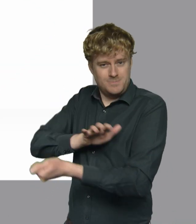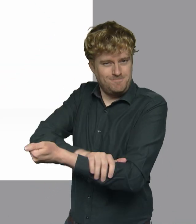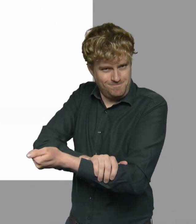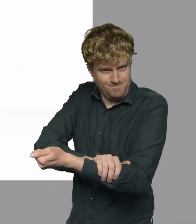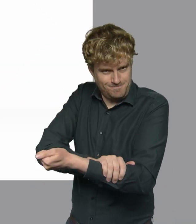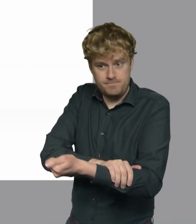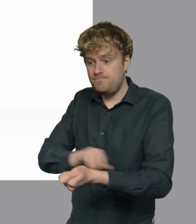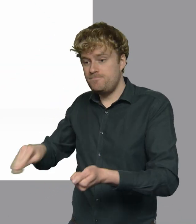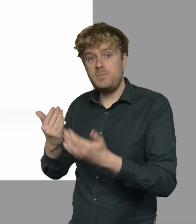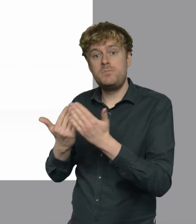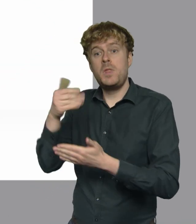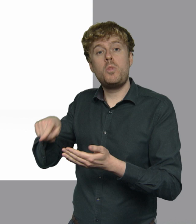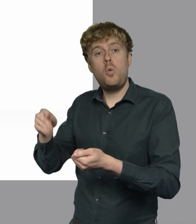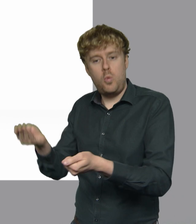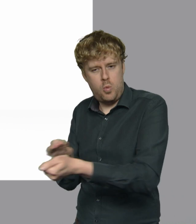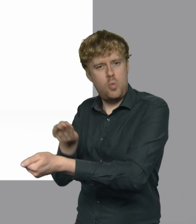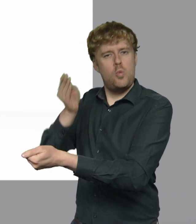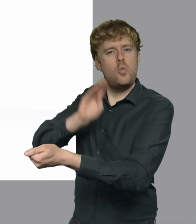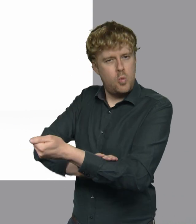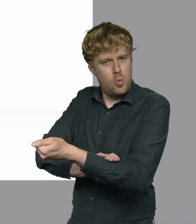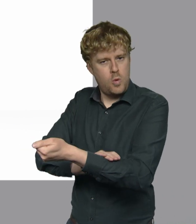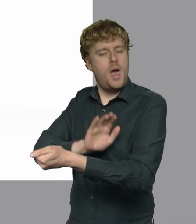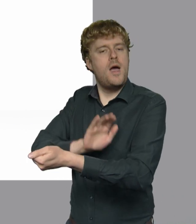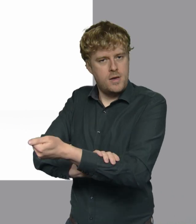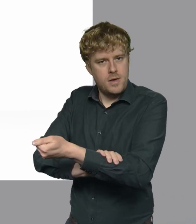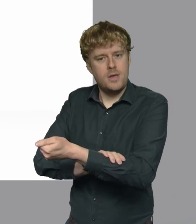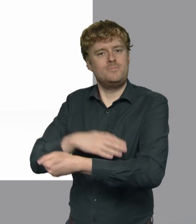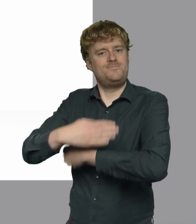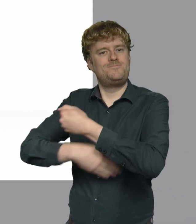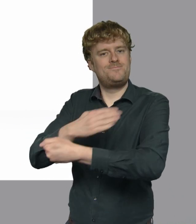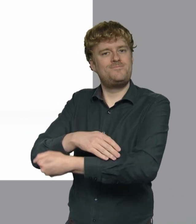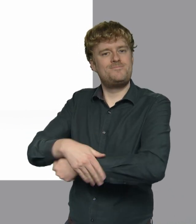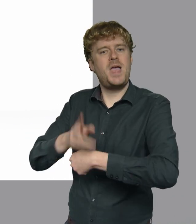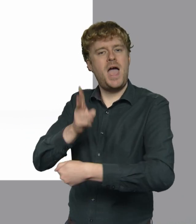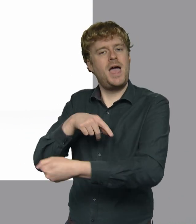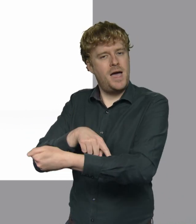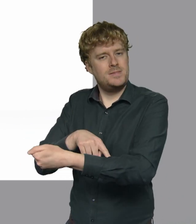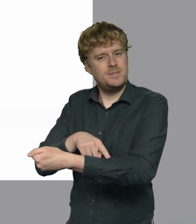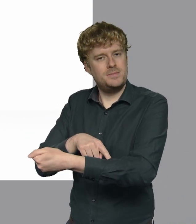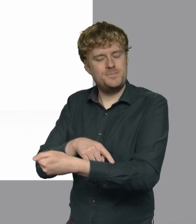over a new dressing or pad to control the bleeding. Once bleeding is under control.